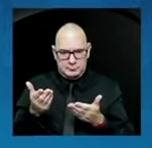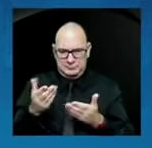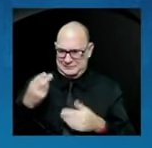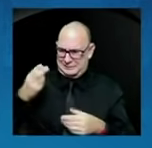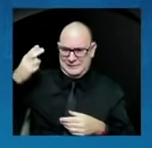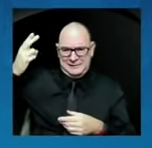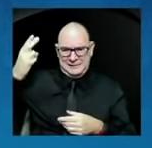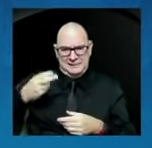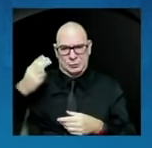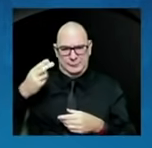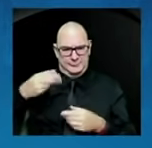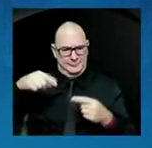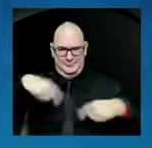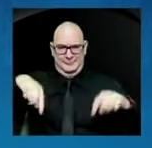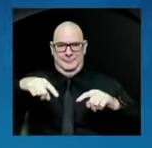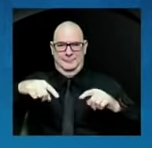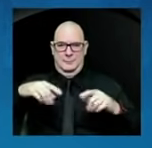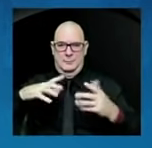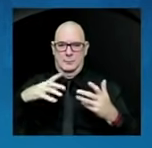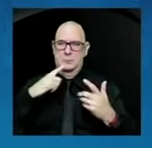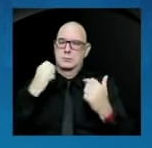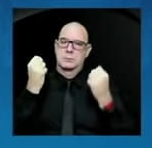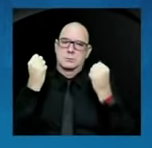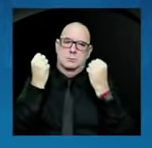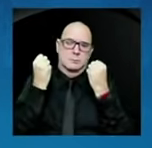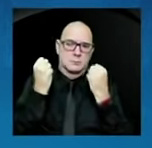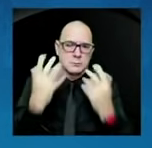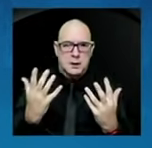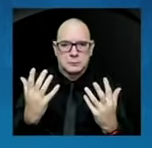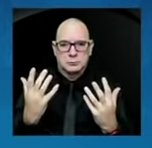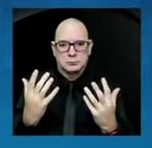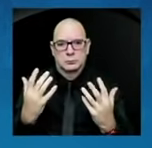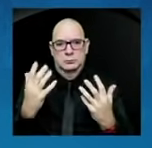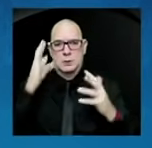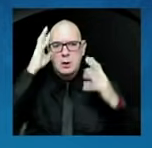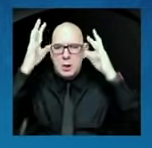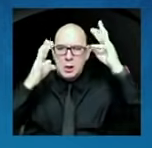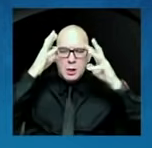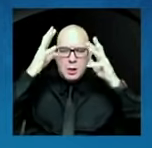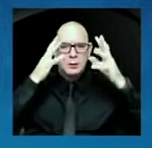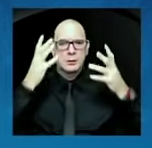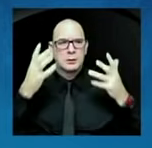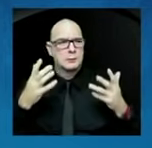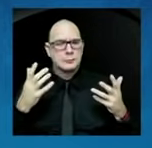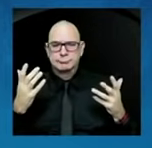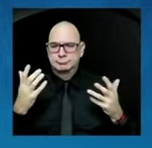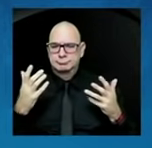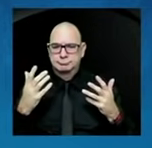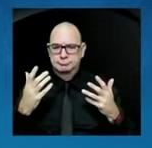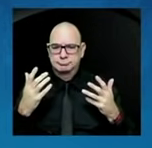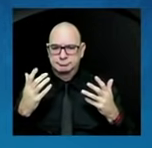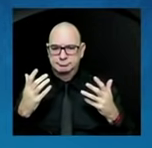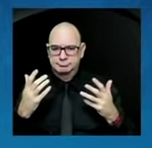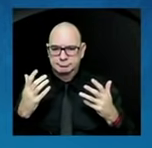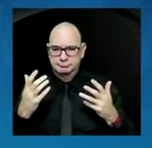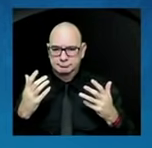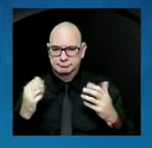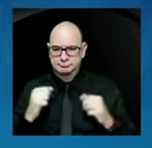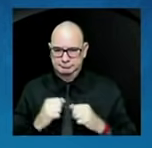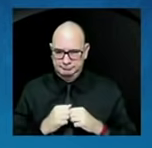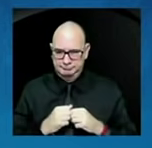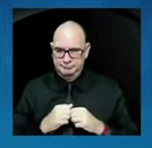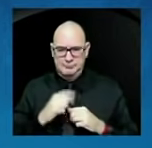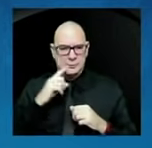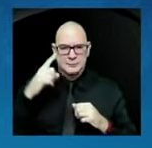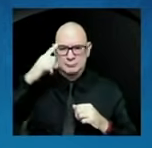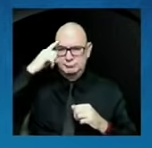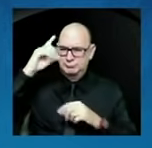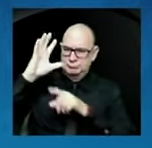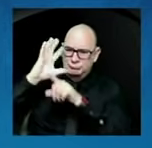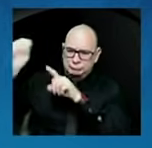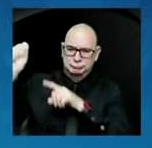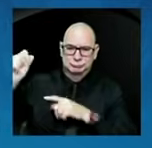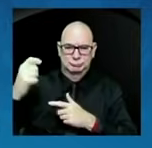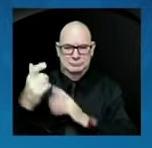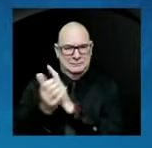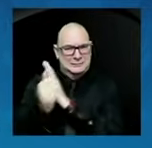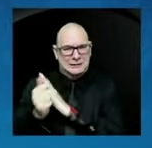TO ARRIVE A THIS STORIED PLACE,